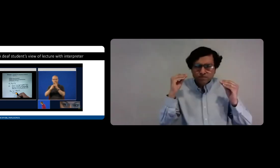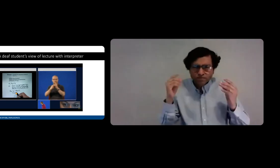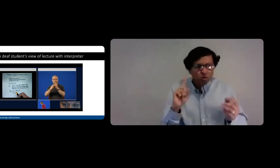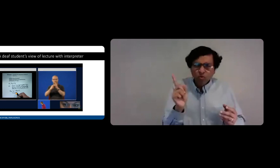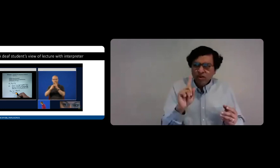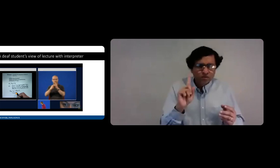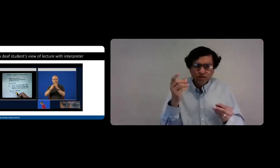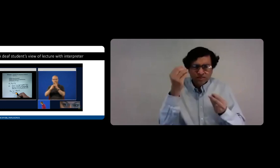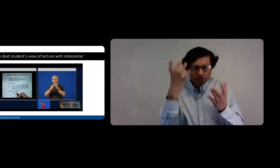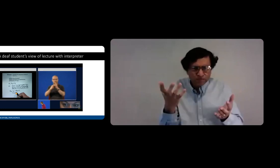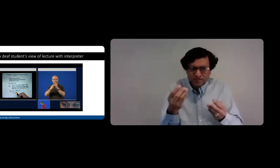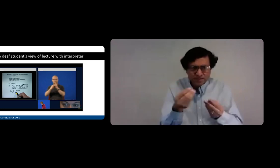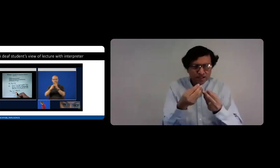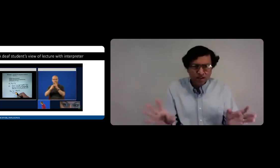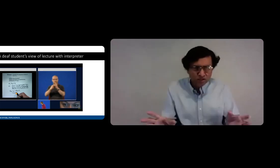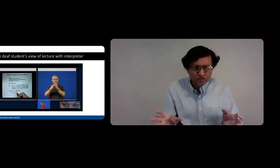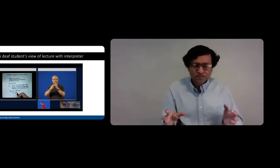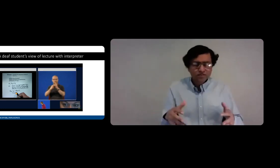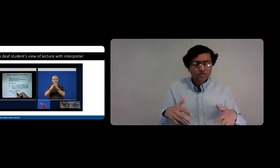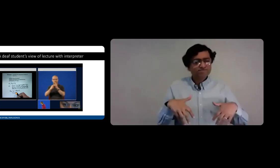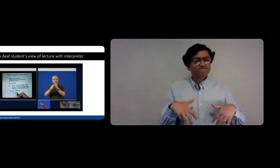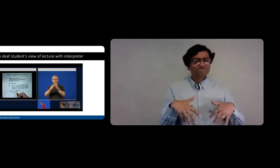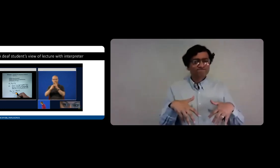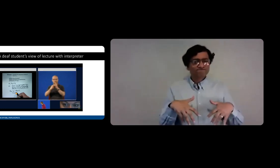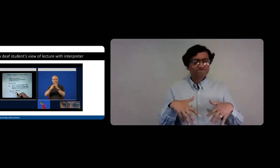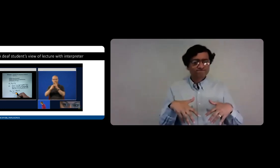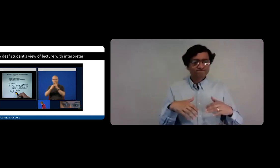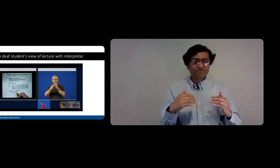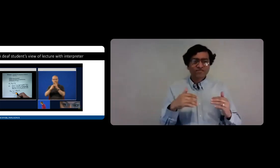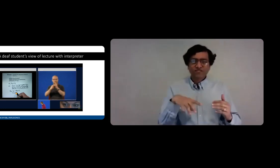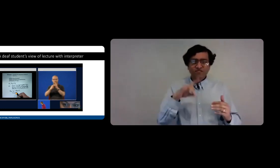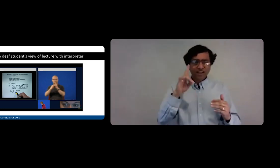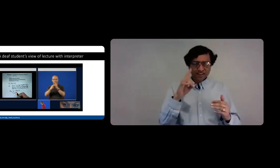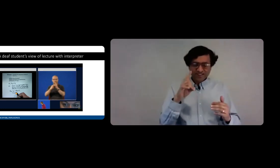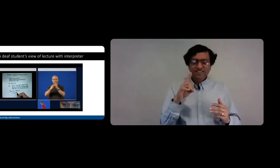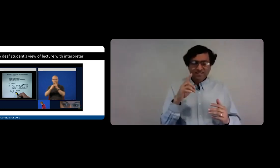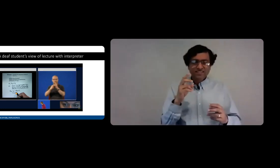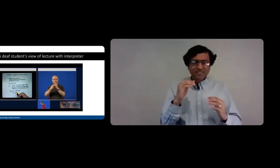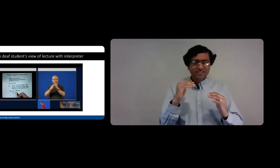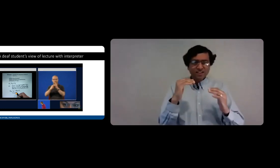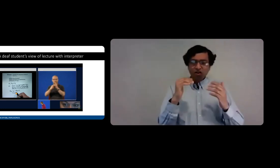When a hearing student is there, the equivalent that we have shown for you is taking off